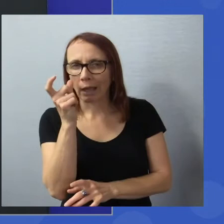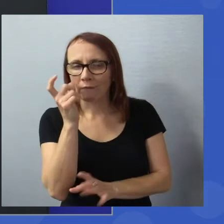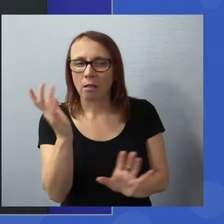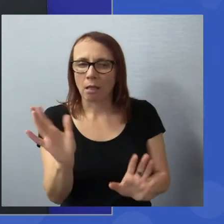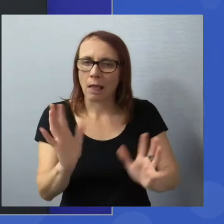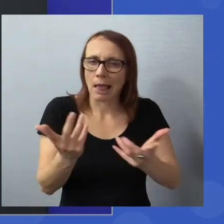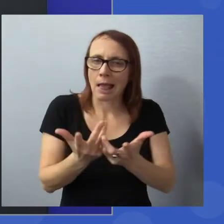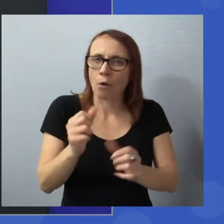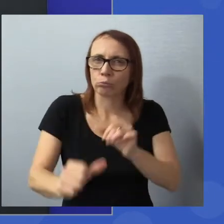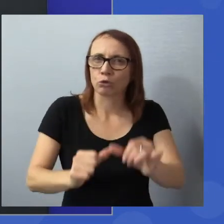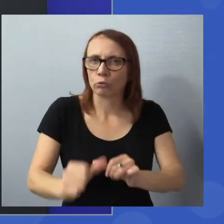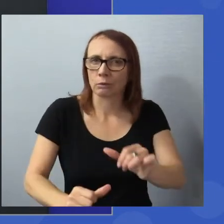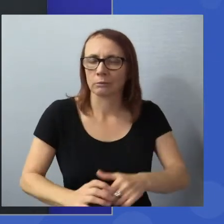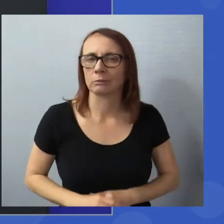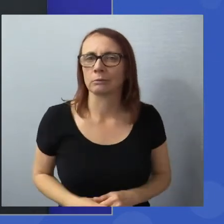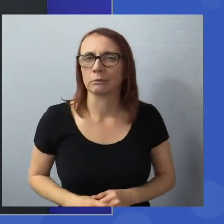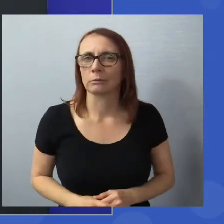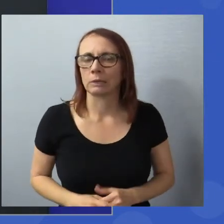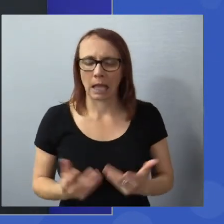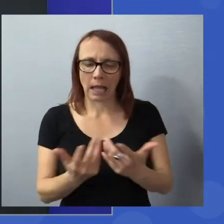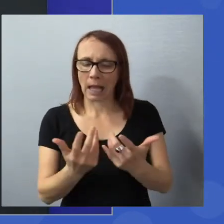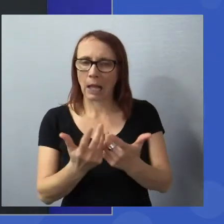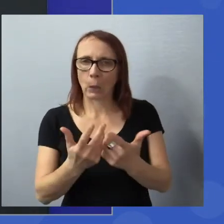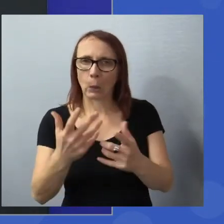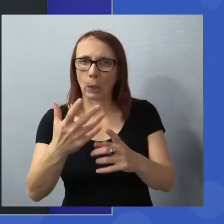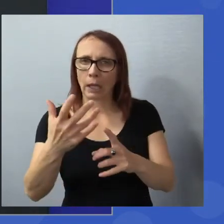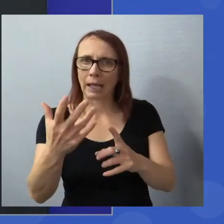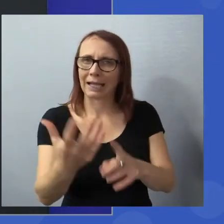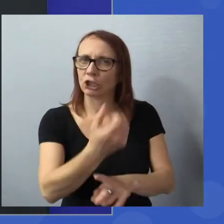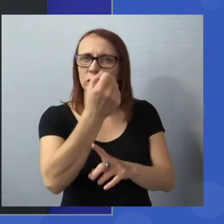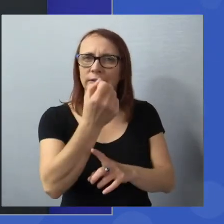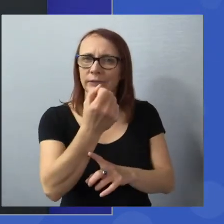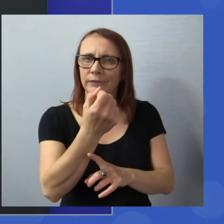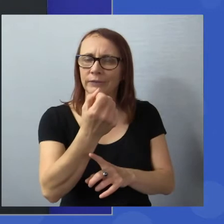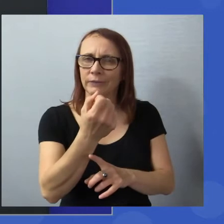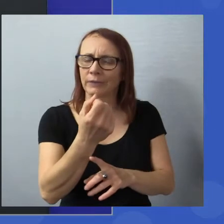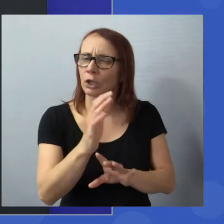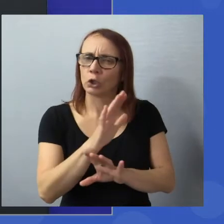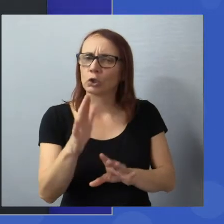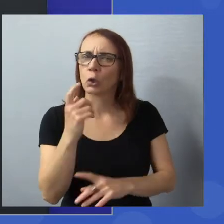it and also how we achieve it is it's not straightforward so you you